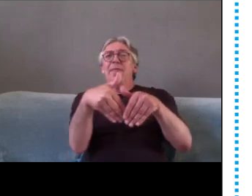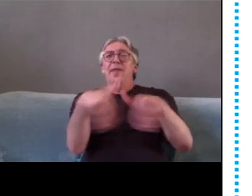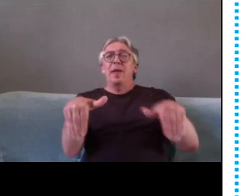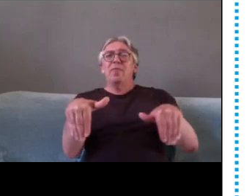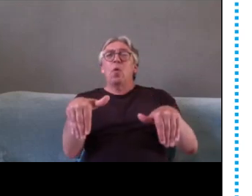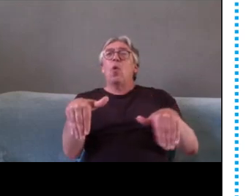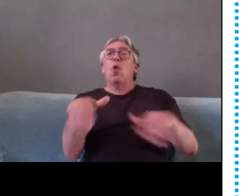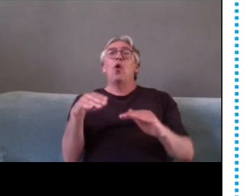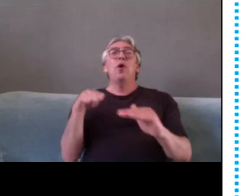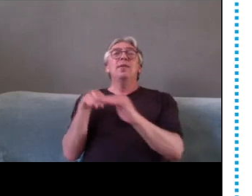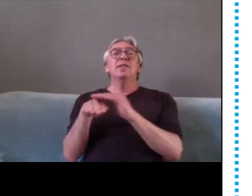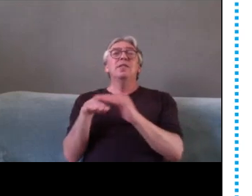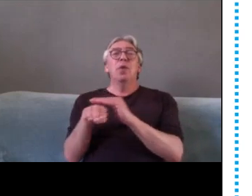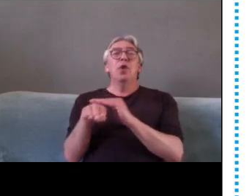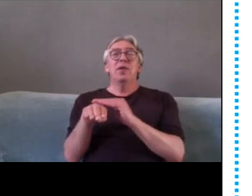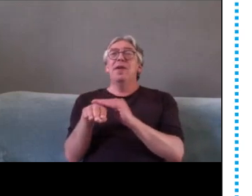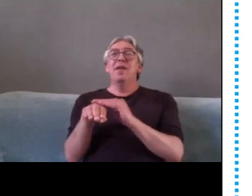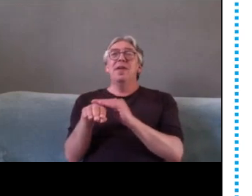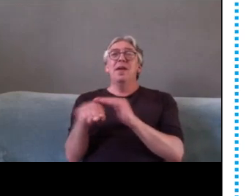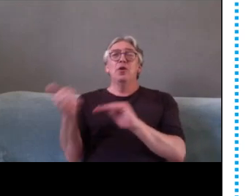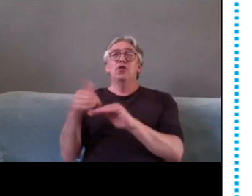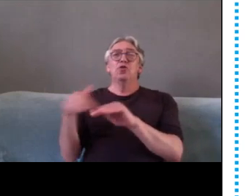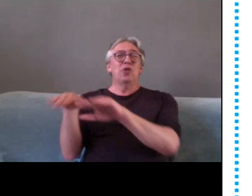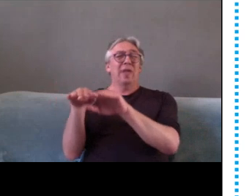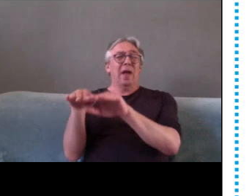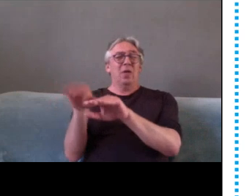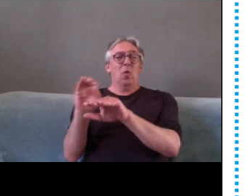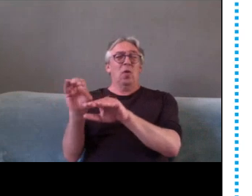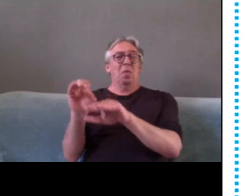It's in the directive, we can get back to you with the deadline,